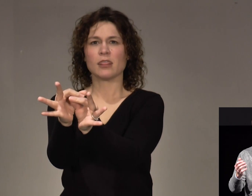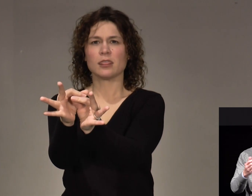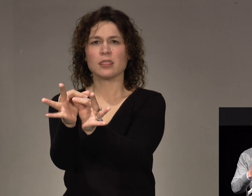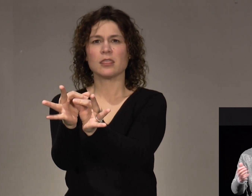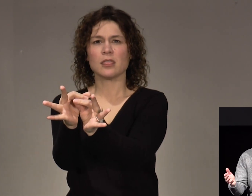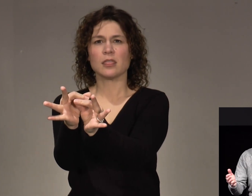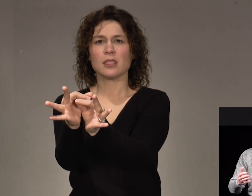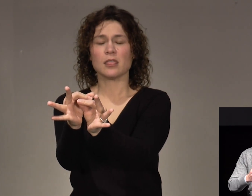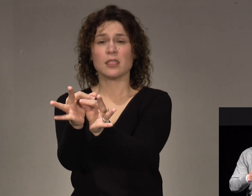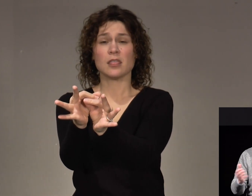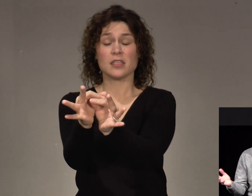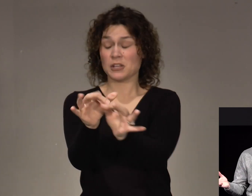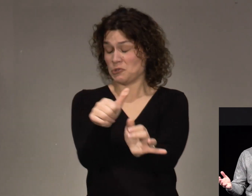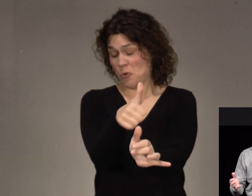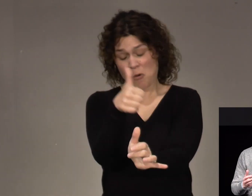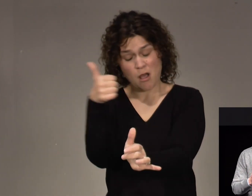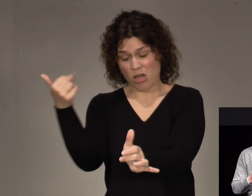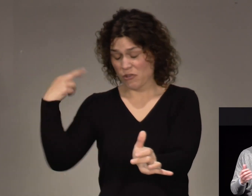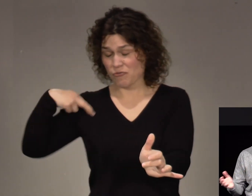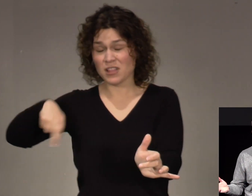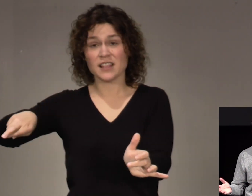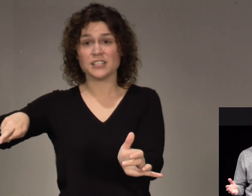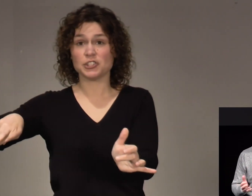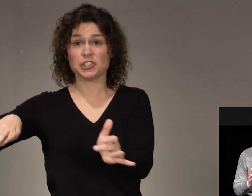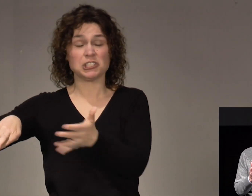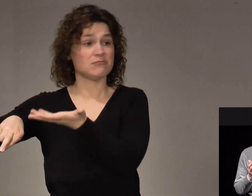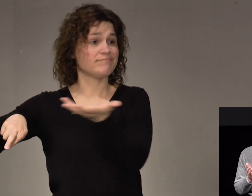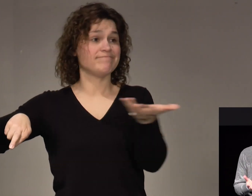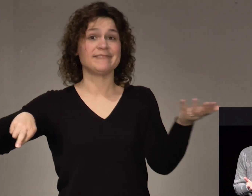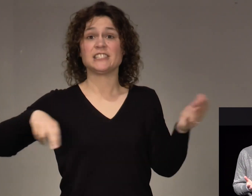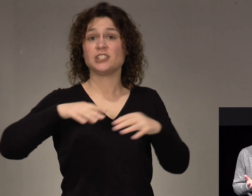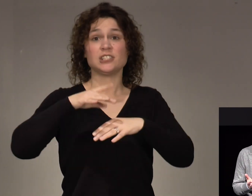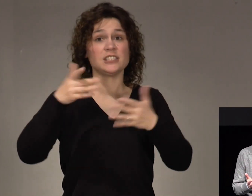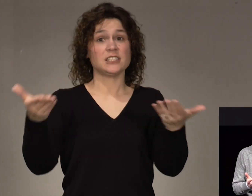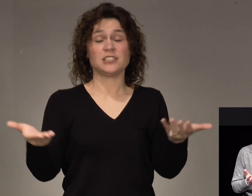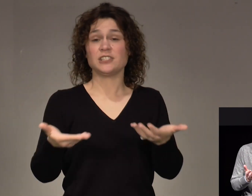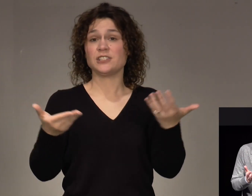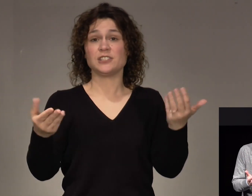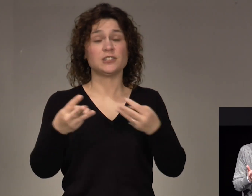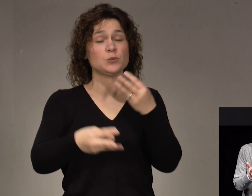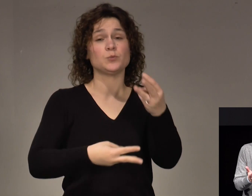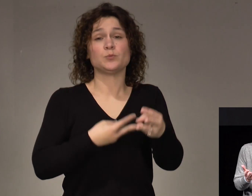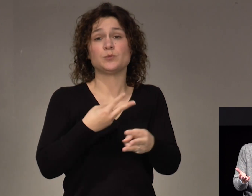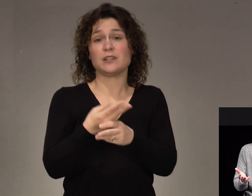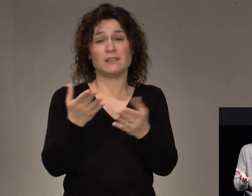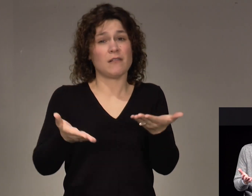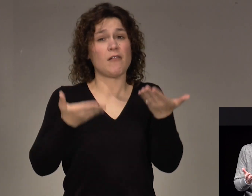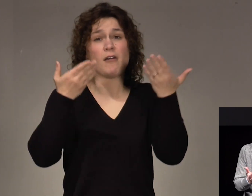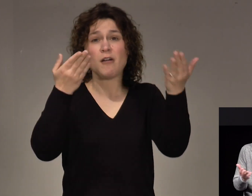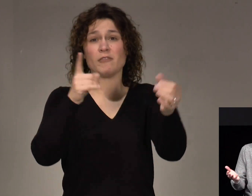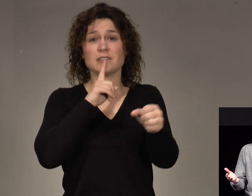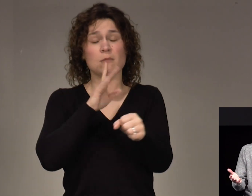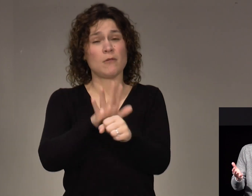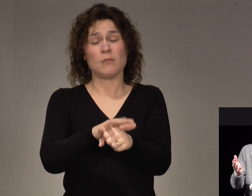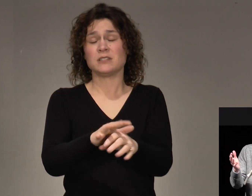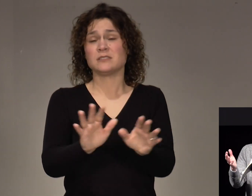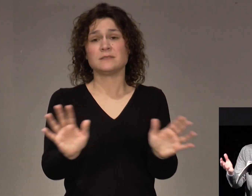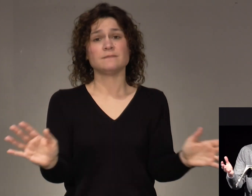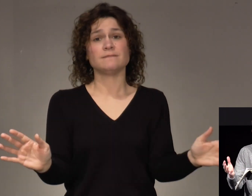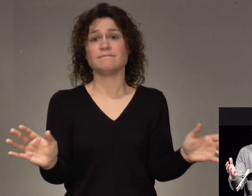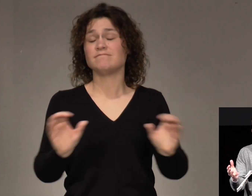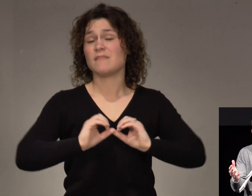other religion on the face of the earth that offers this. NONE! "The resurrection